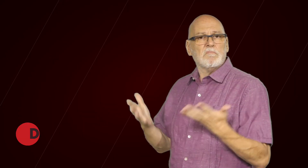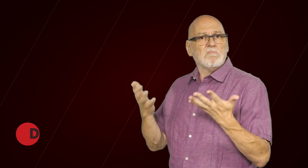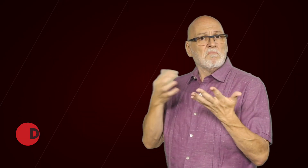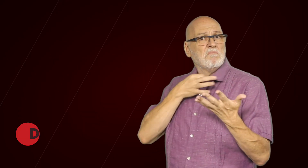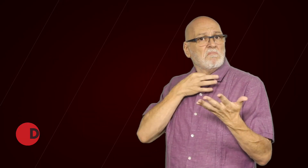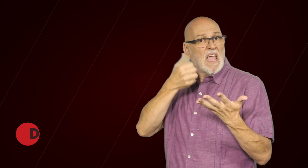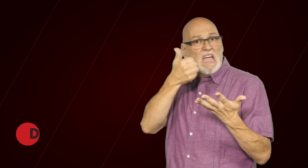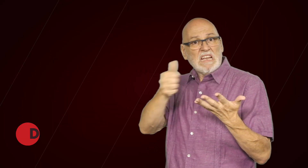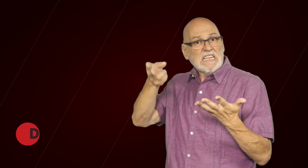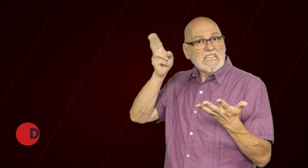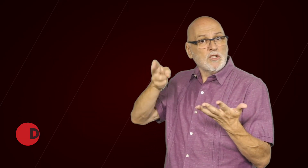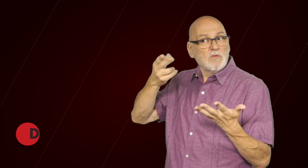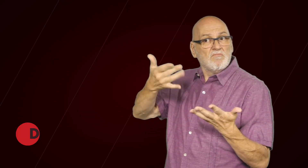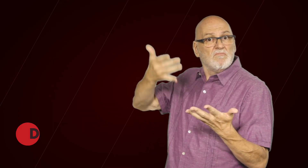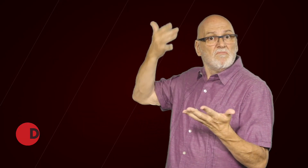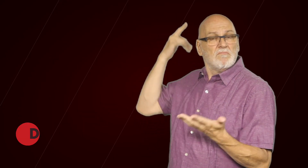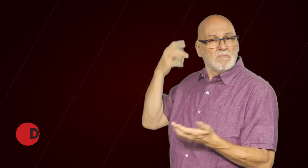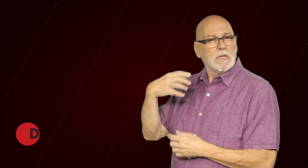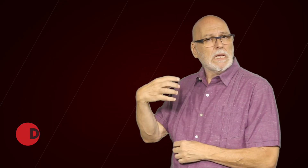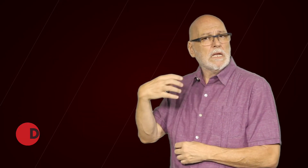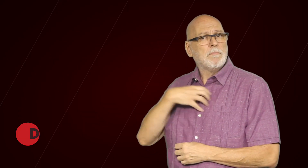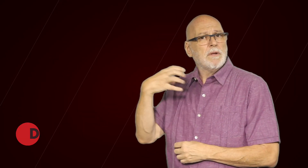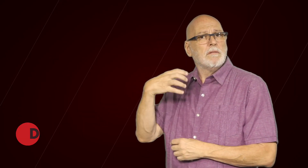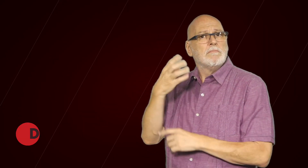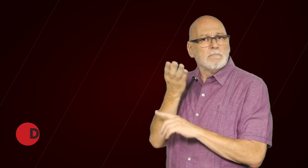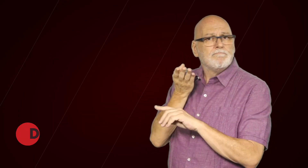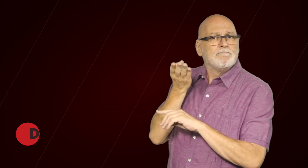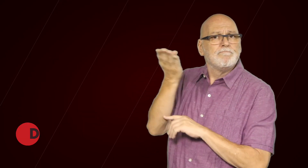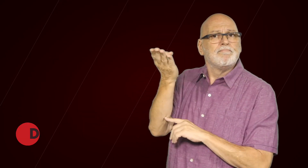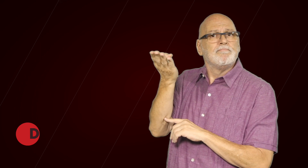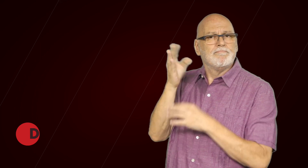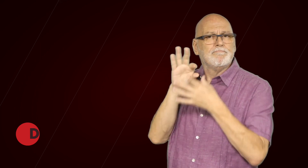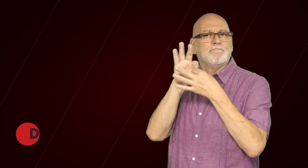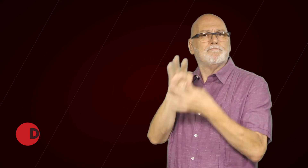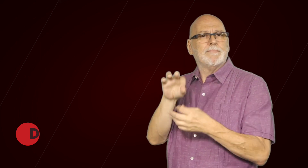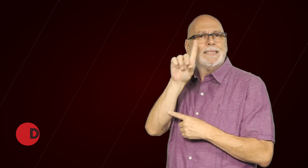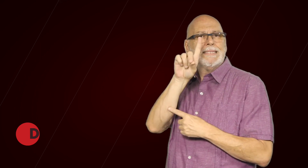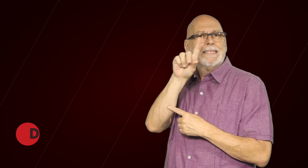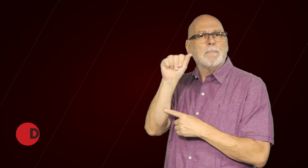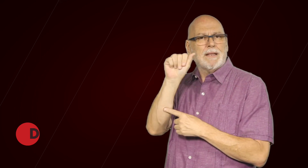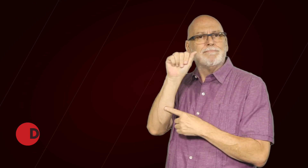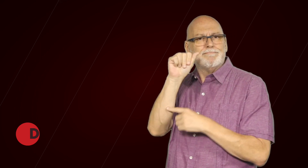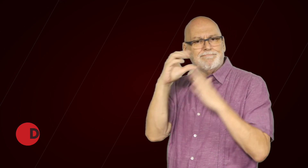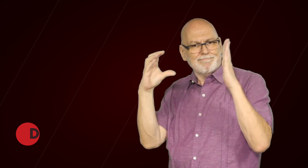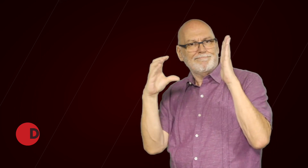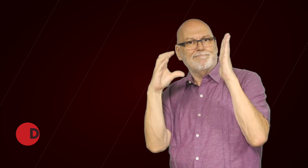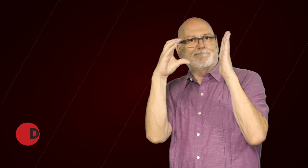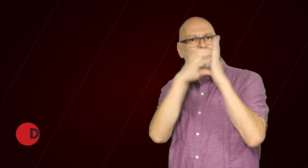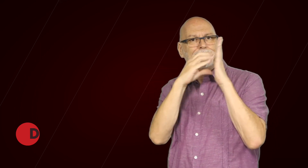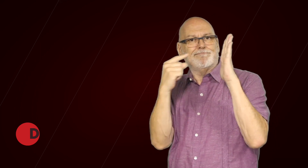[ANSLEMO]: Is there any history of complaints filed related to disabilities under